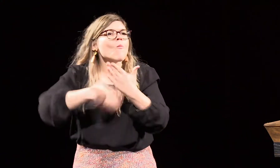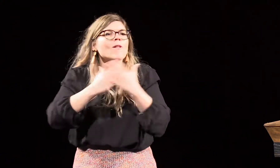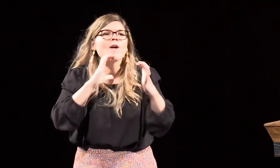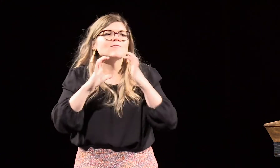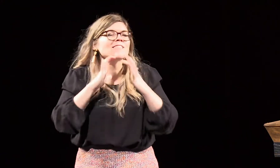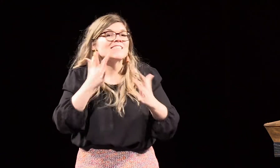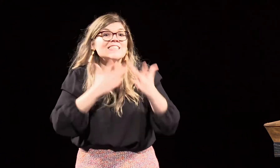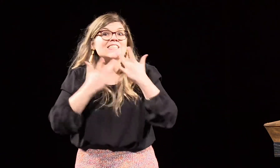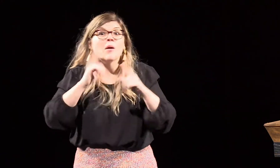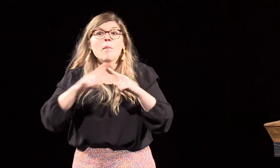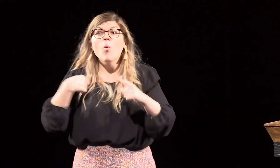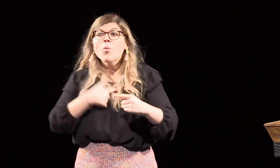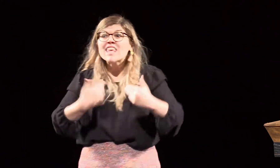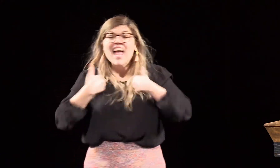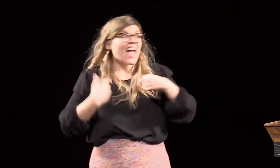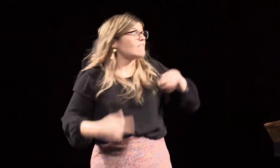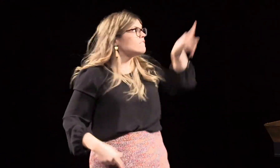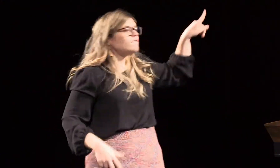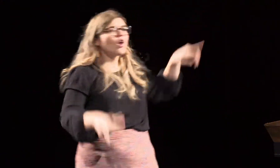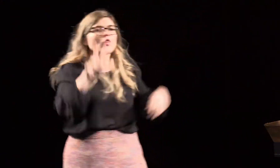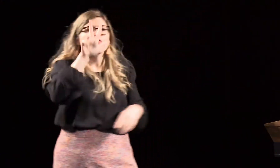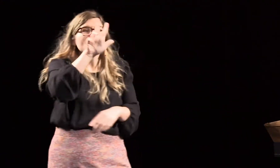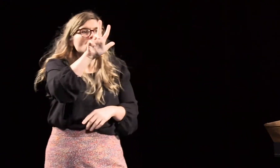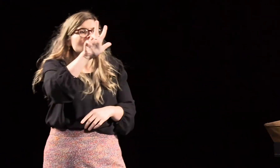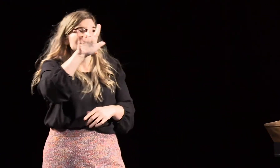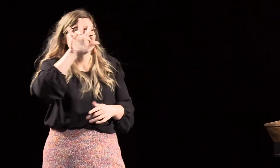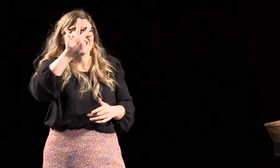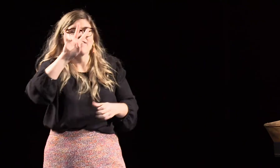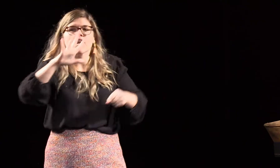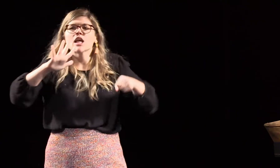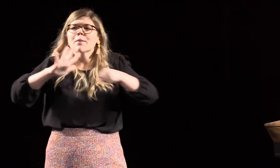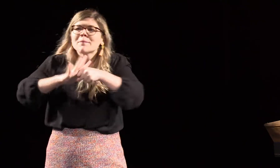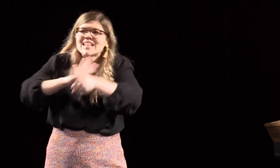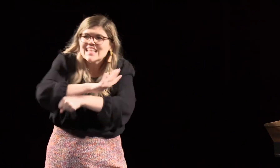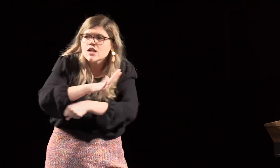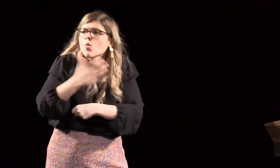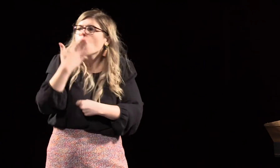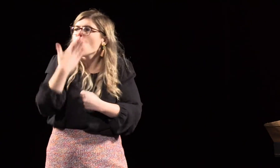They're just ripped up and thrown away after their use is no longer needed.